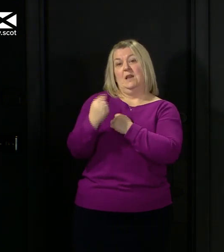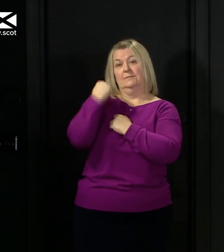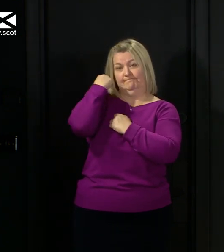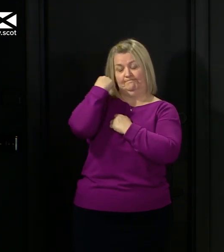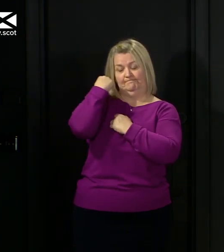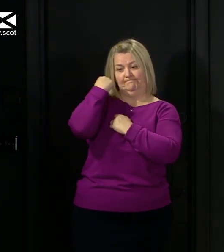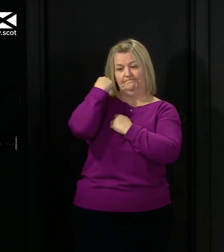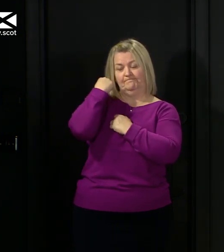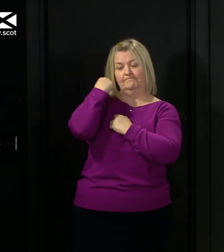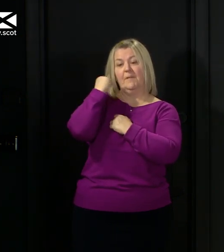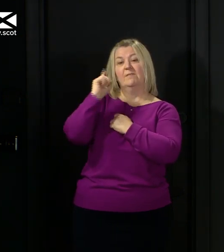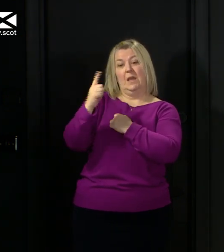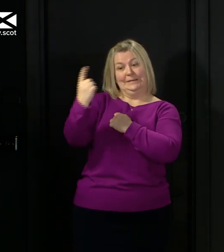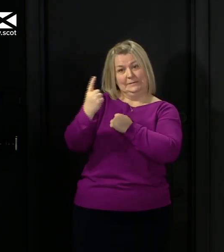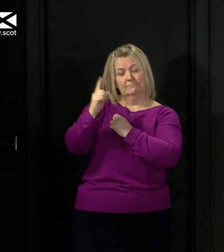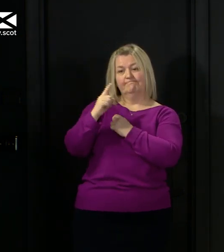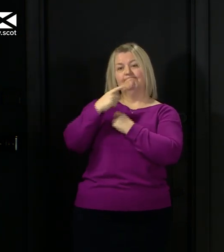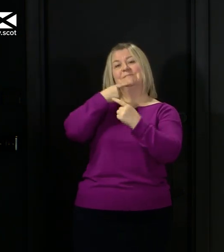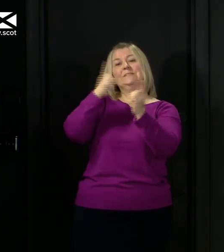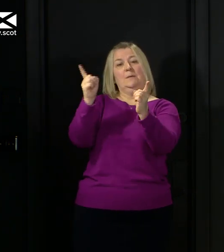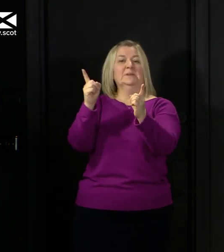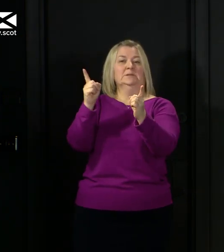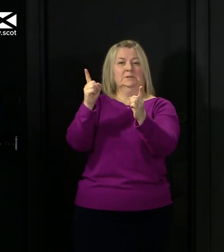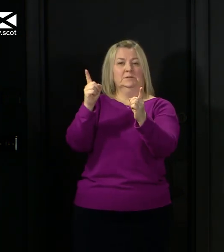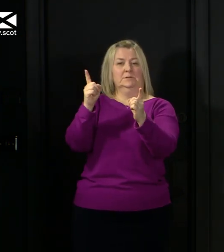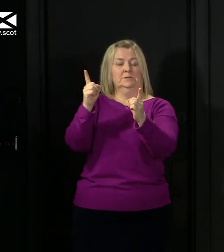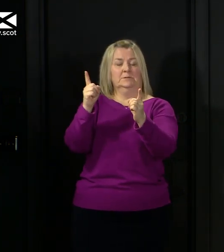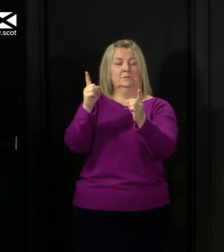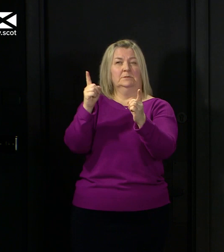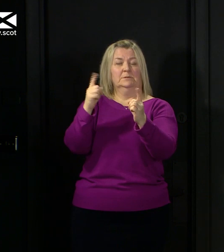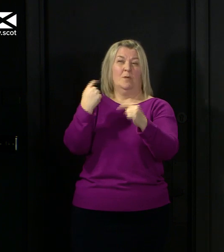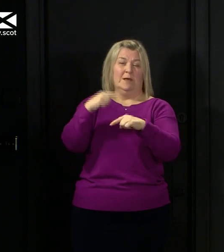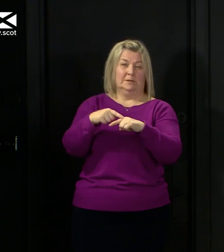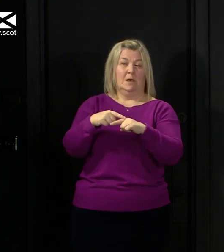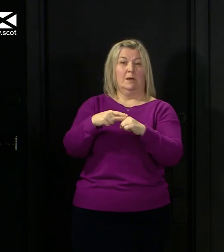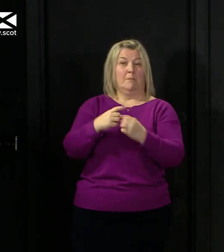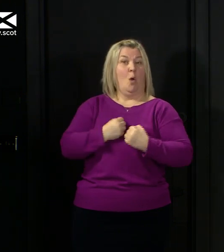that went out was a reflection of our understanding at that time of the reasons for her visit